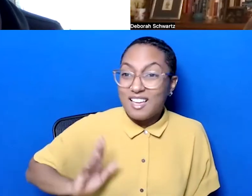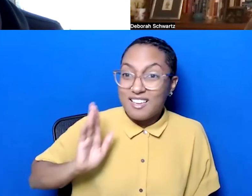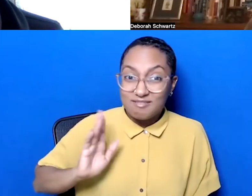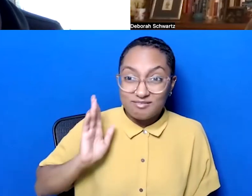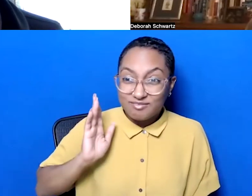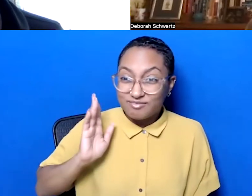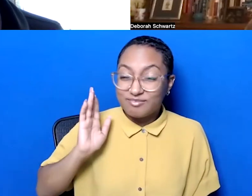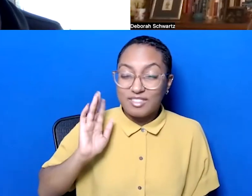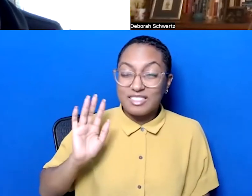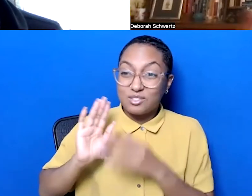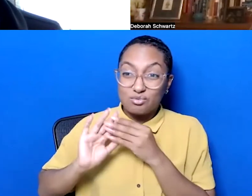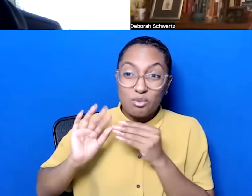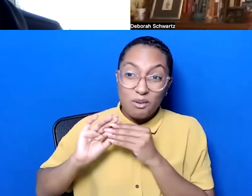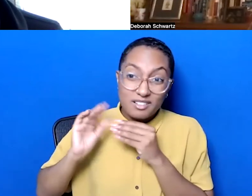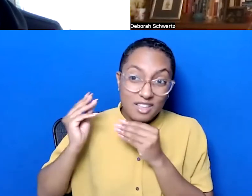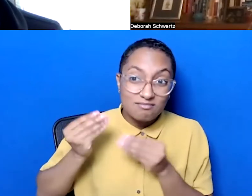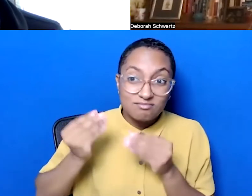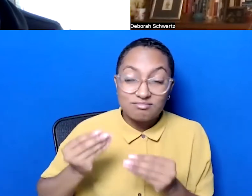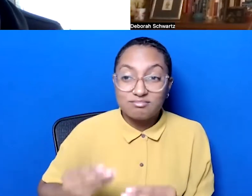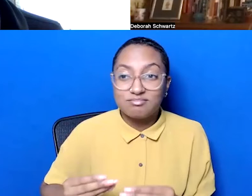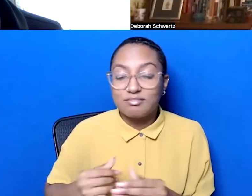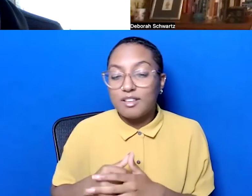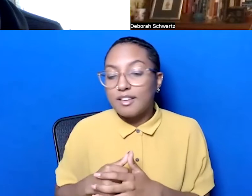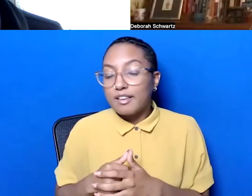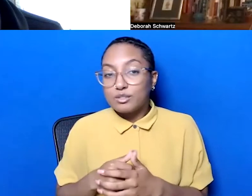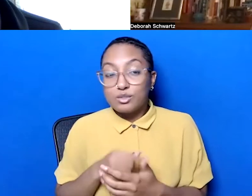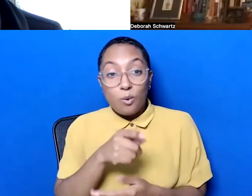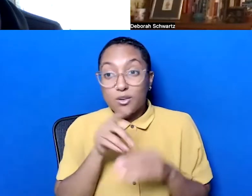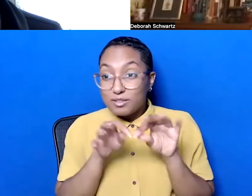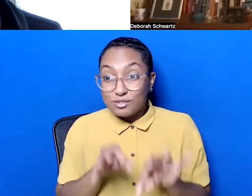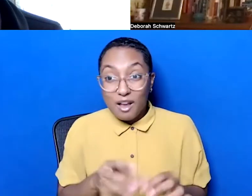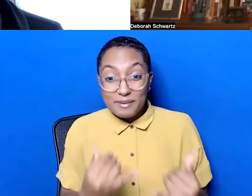And, you know, it makes so much sense to me, what you're describing, that the muse- that the